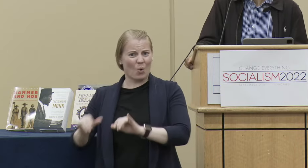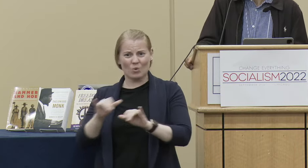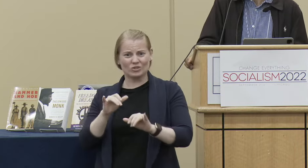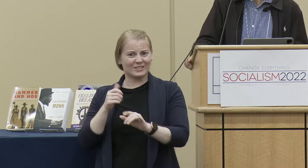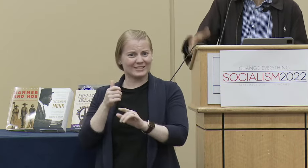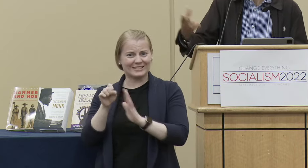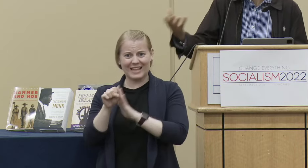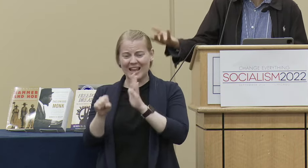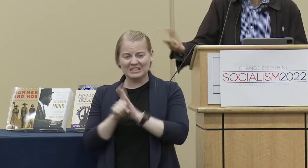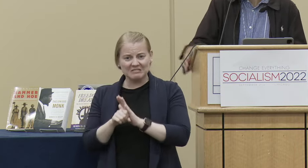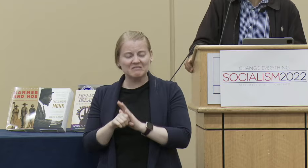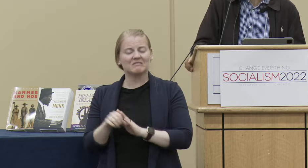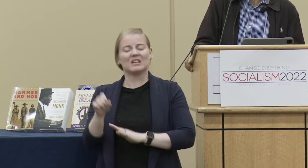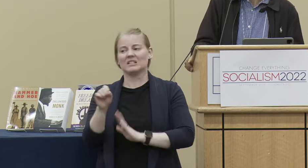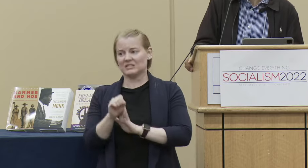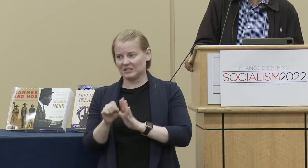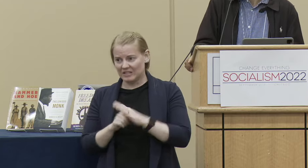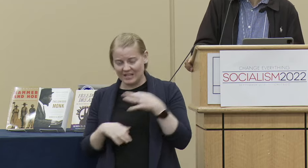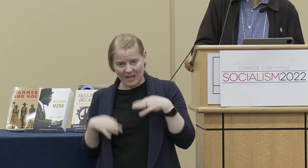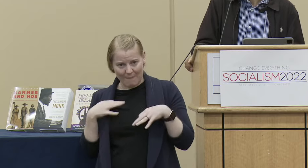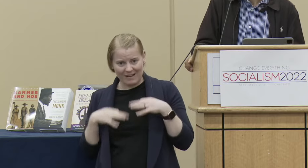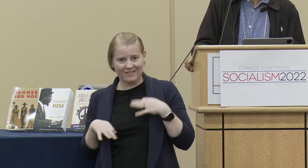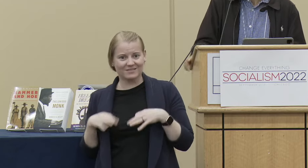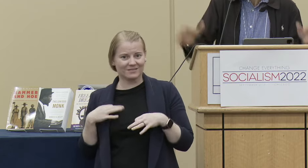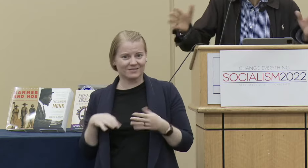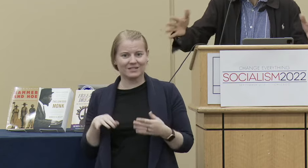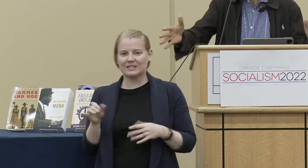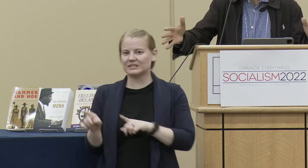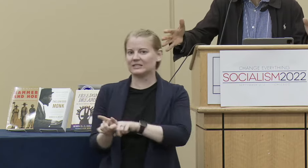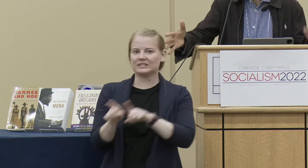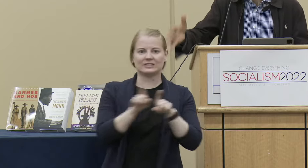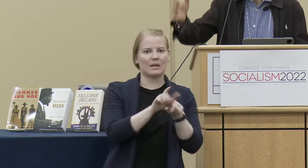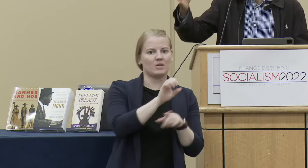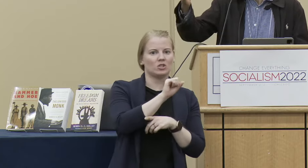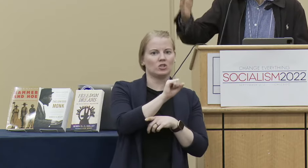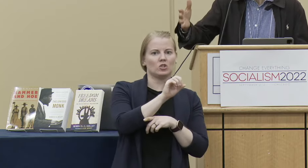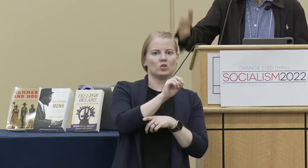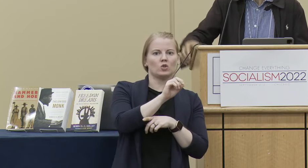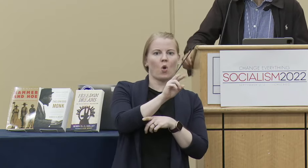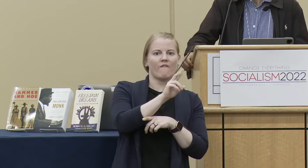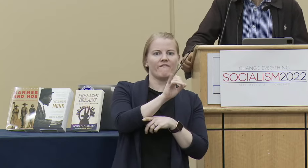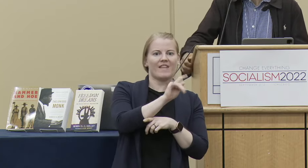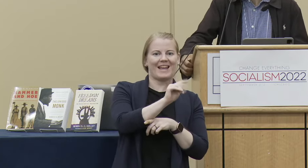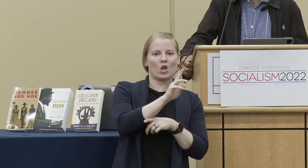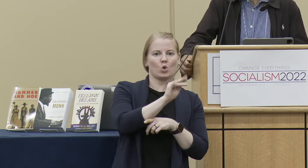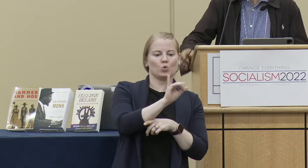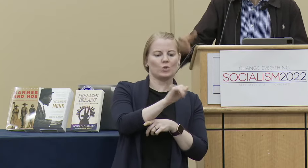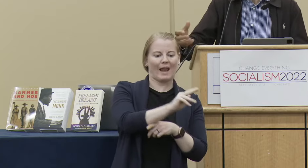would argue China is not a socialist state. State capitalists, you know, like the Soviet Union became state